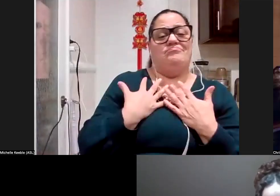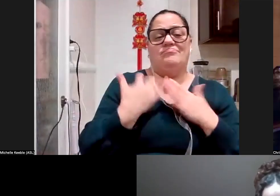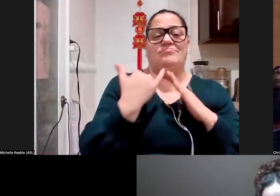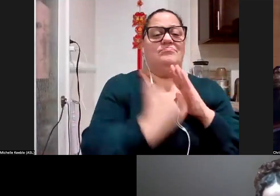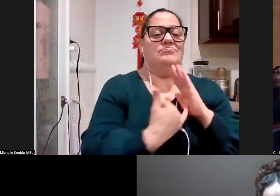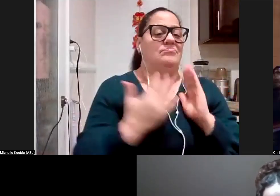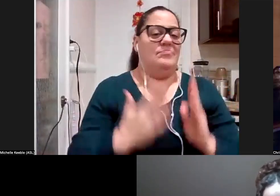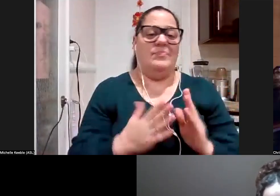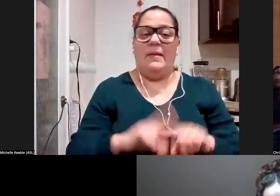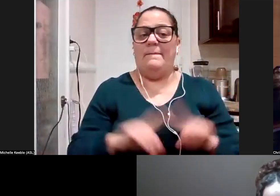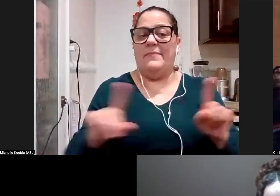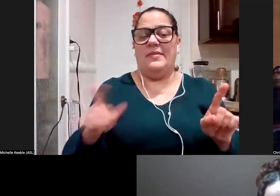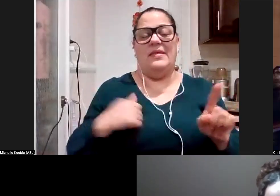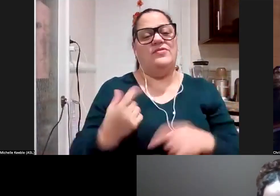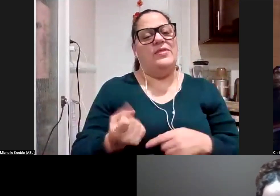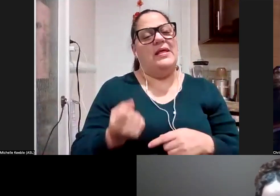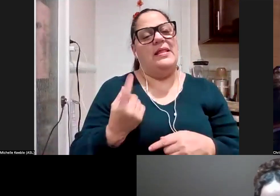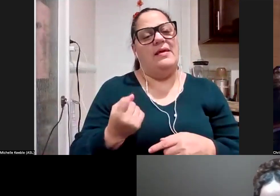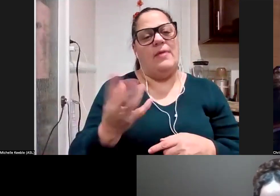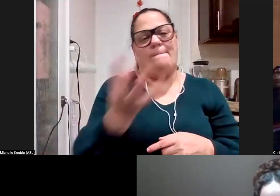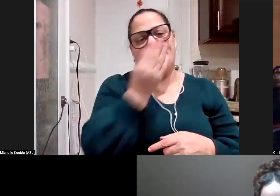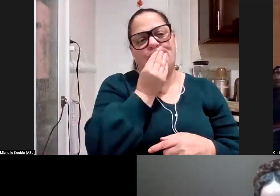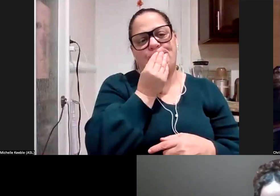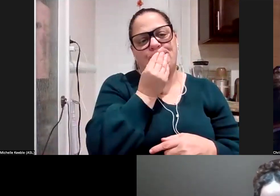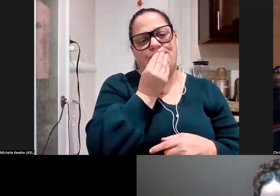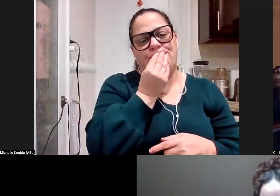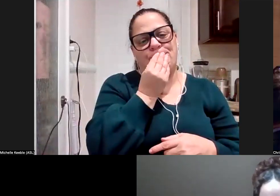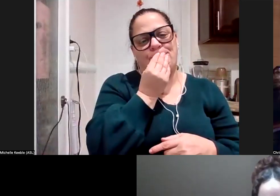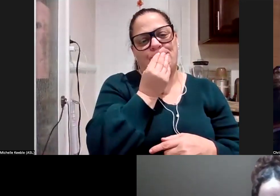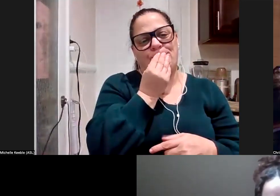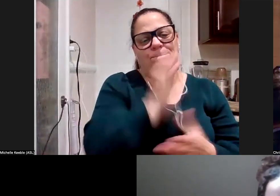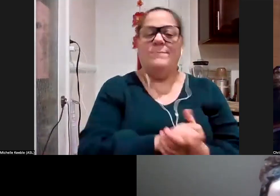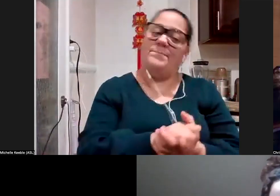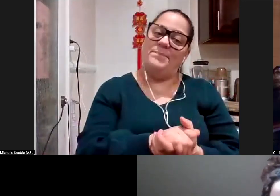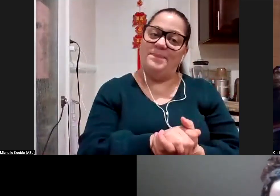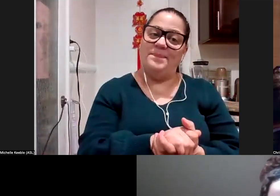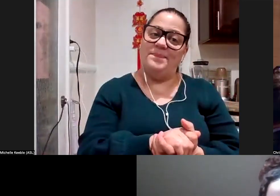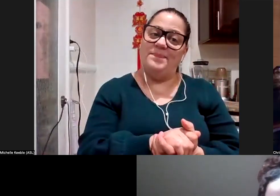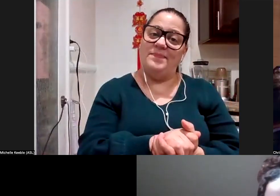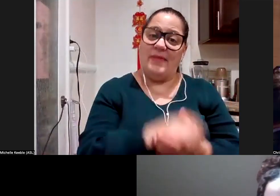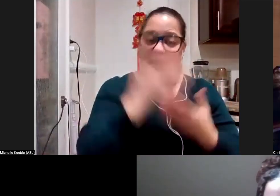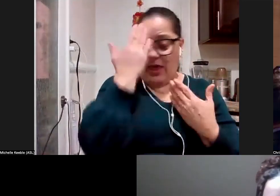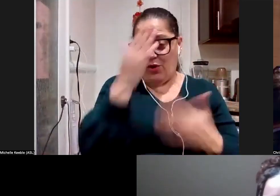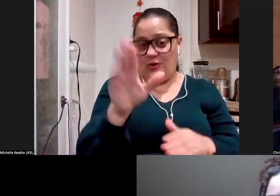that's for the 11th, isn't it? I'll shut up. [ALICE] I don't know anything about that fair. So,